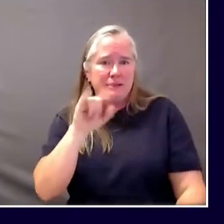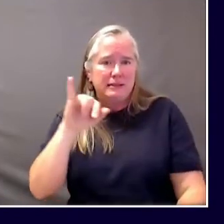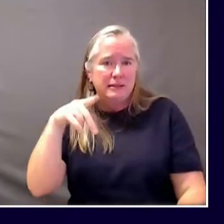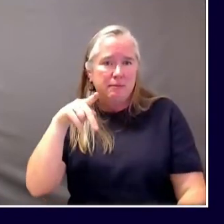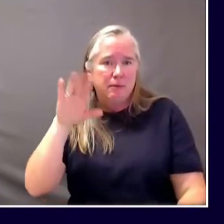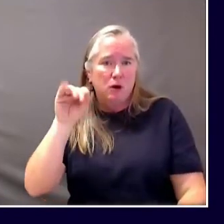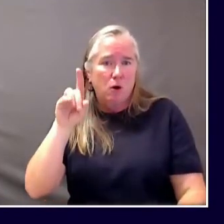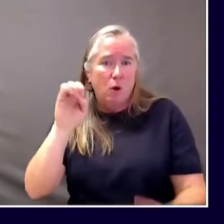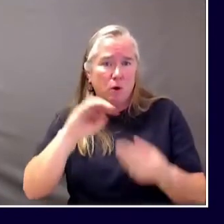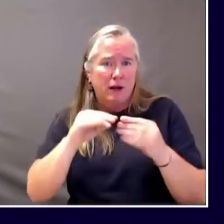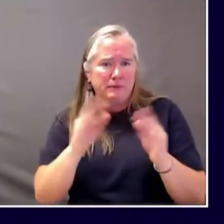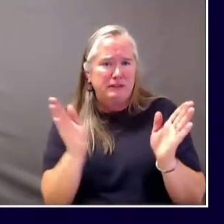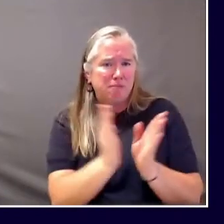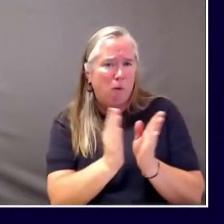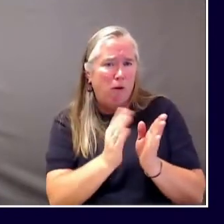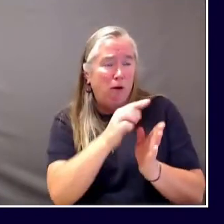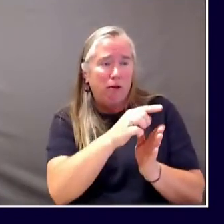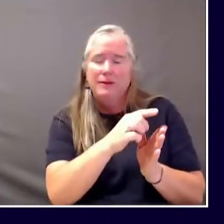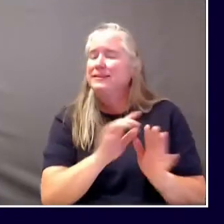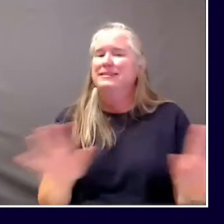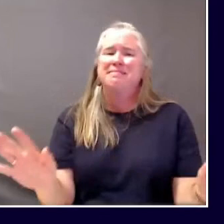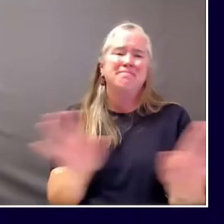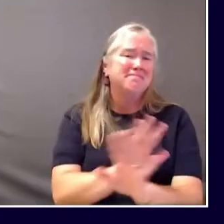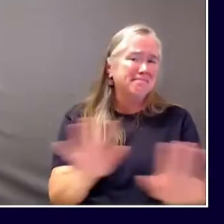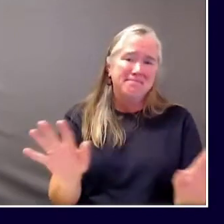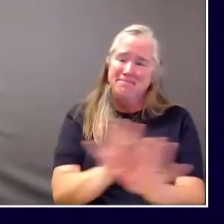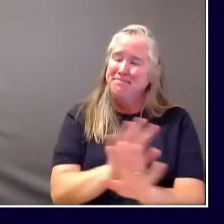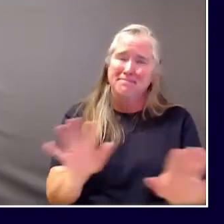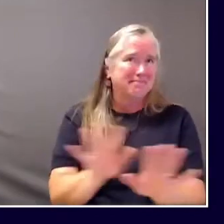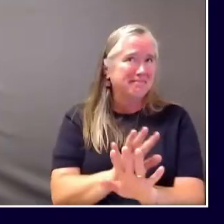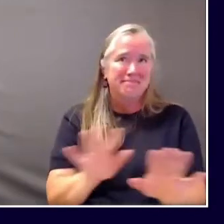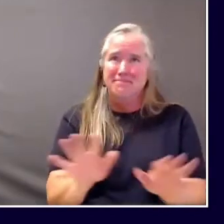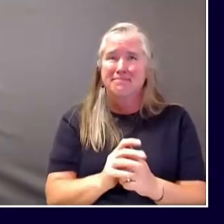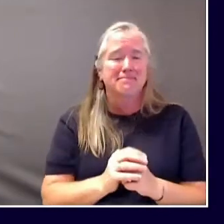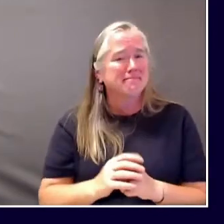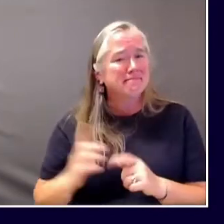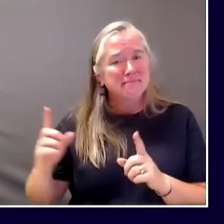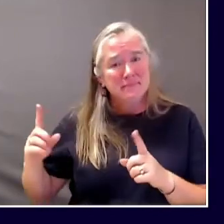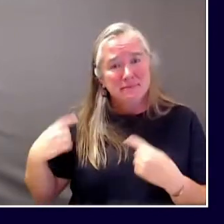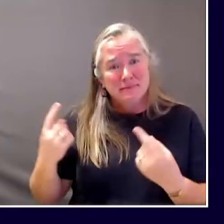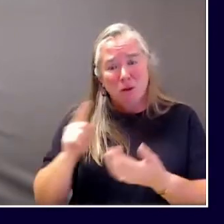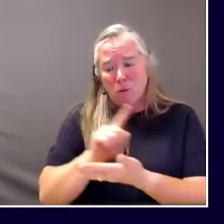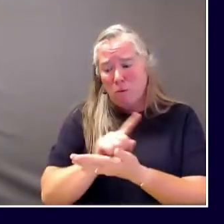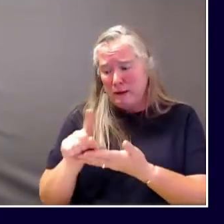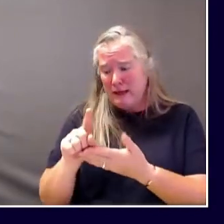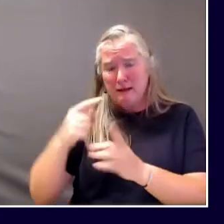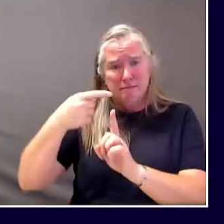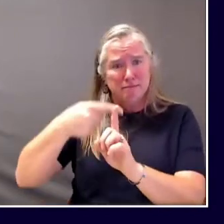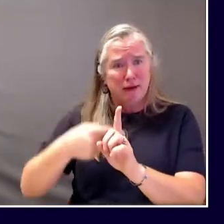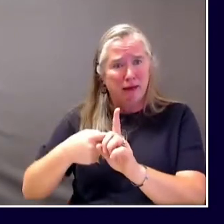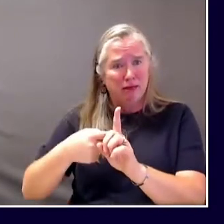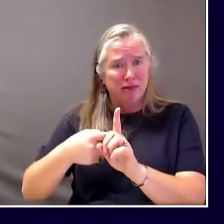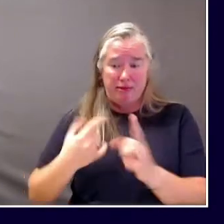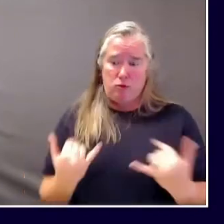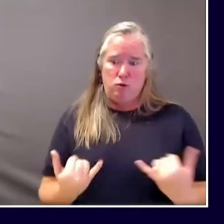way to go about doing things what we've seen in the past week